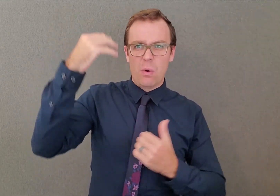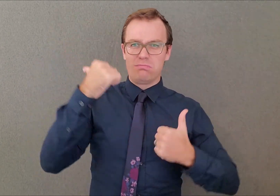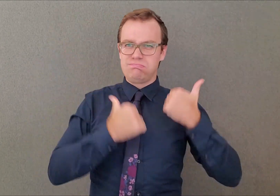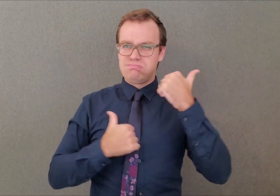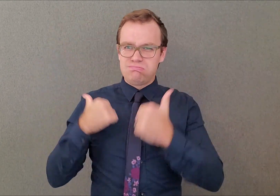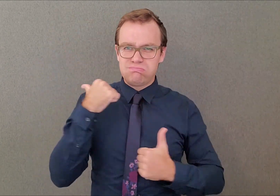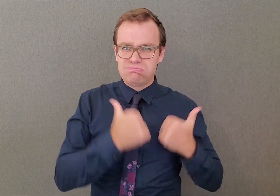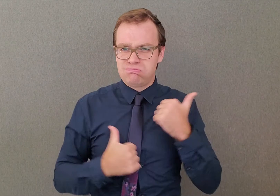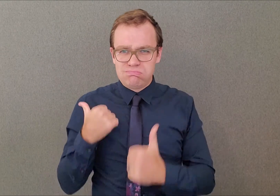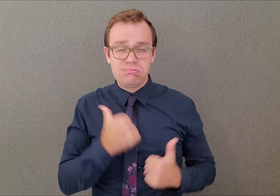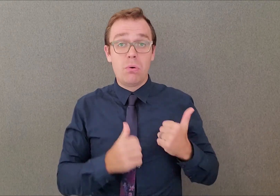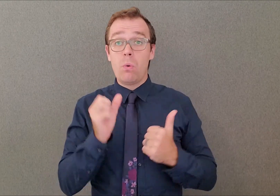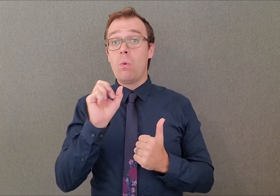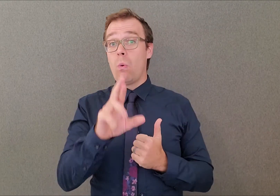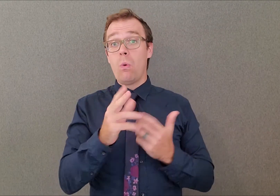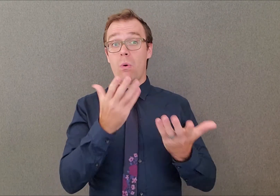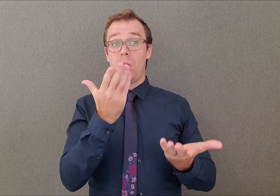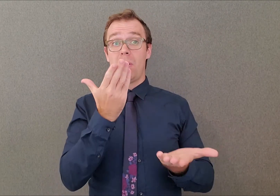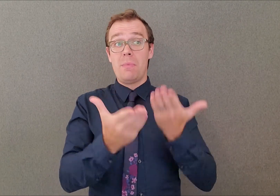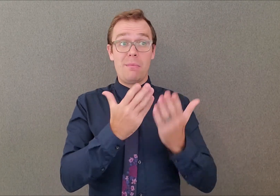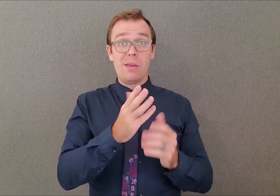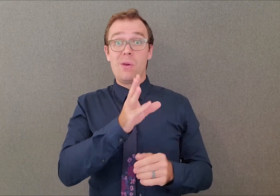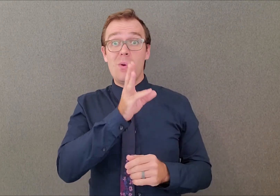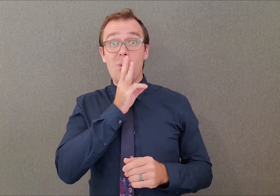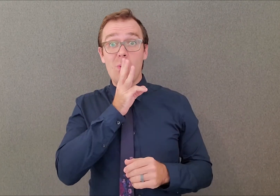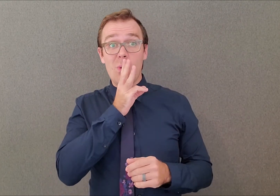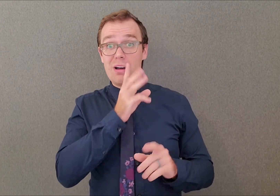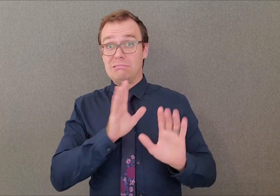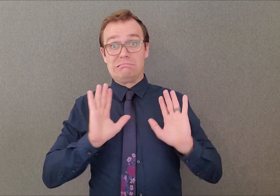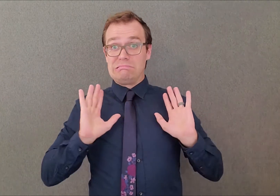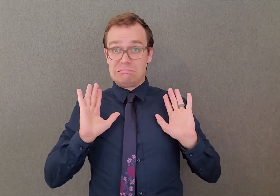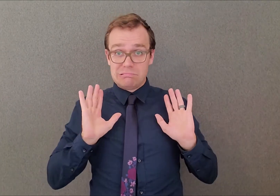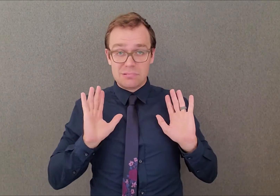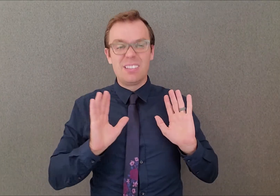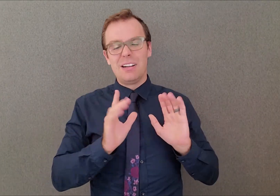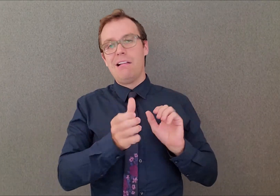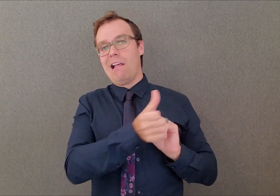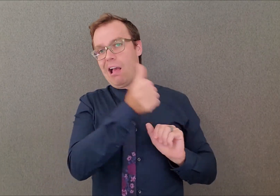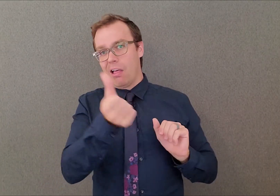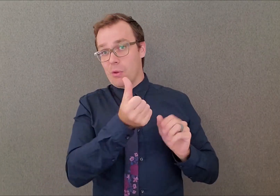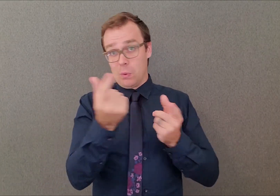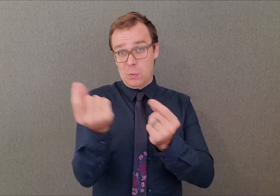or you may be advised to stay away from water and follow another procedure.